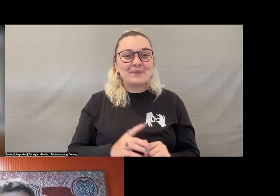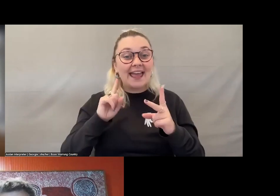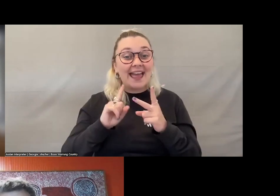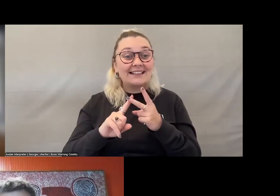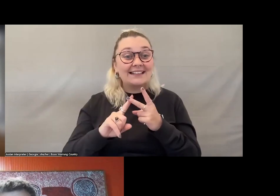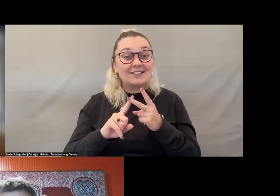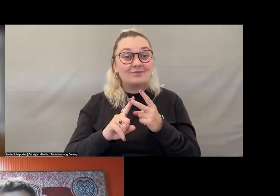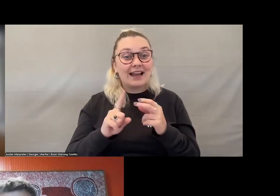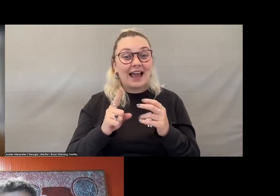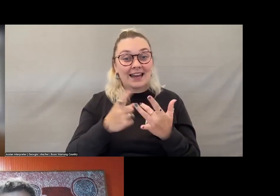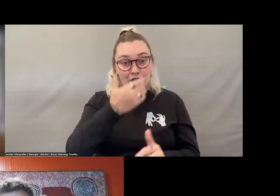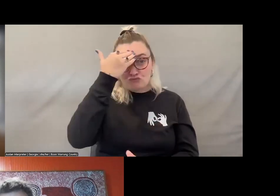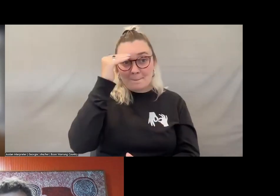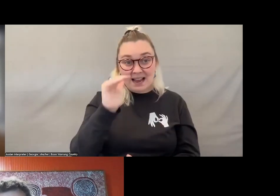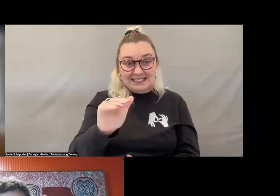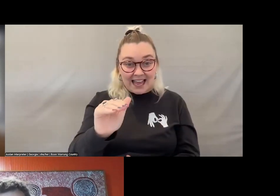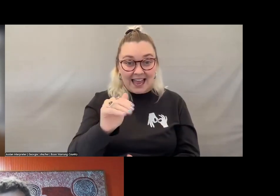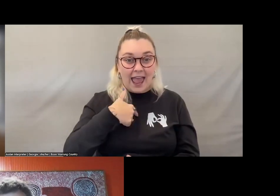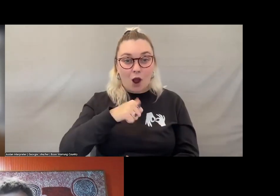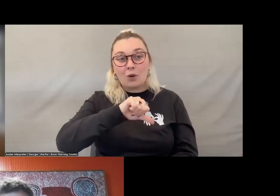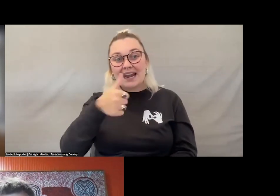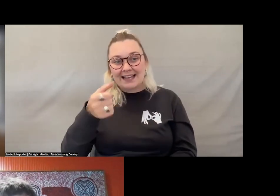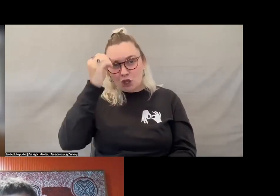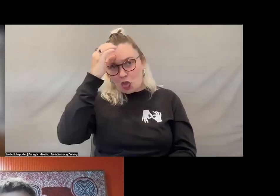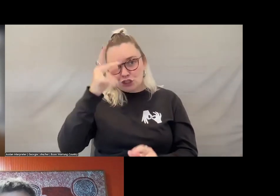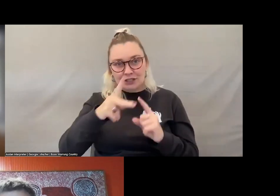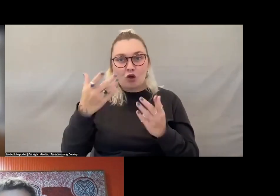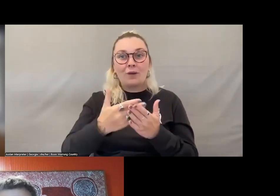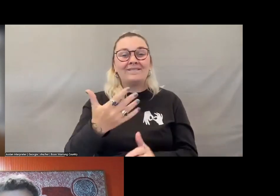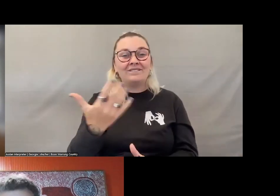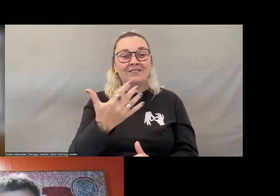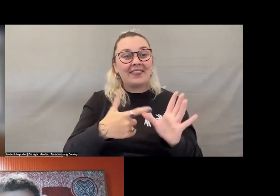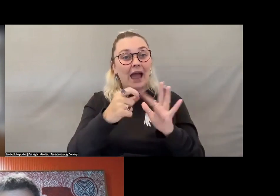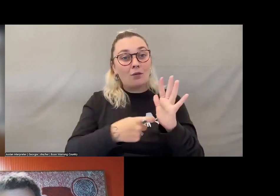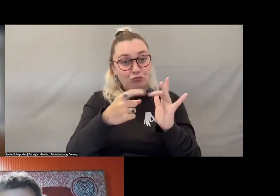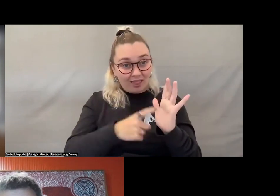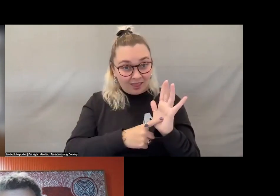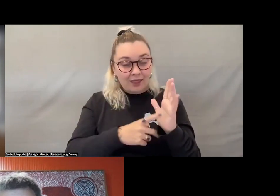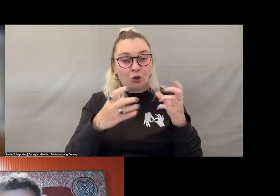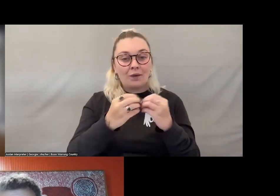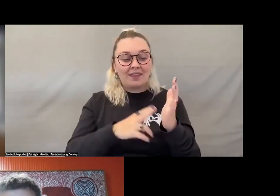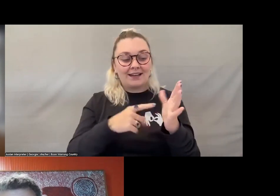Another reminder that our next Knowledge Series on April 15, with Nathan Chappell,